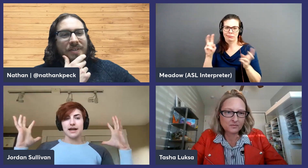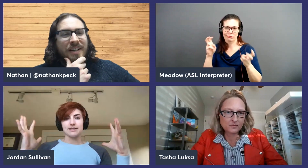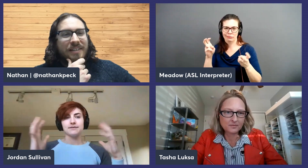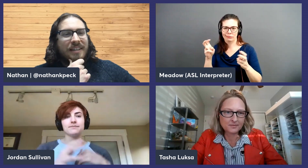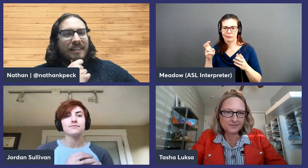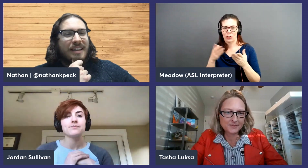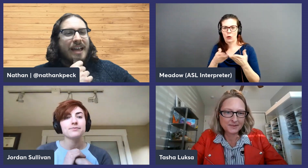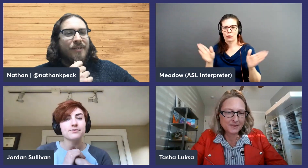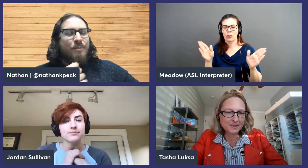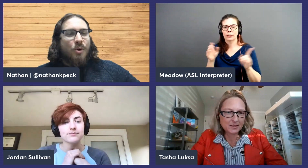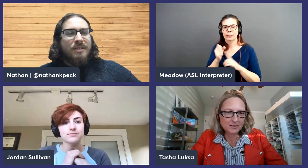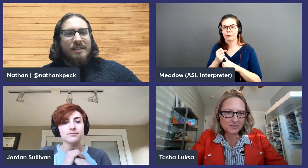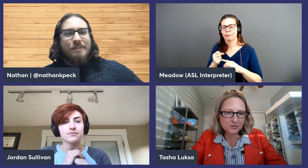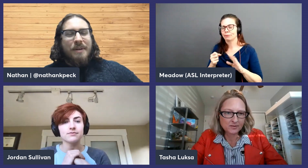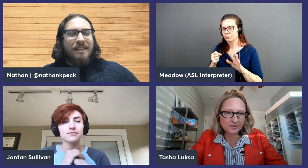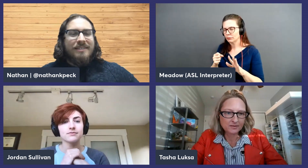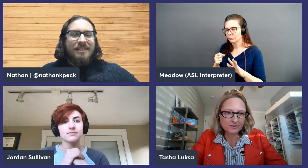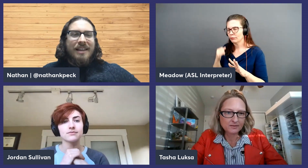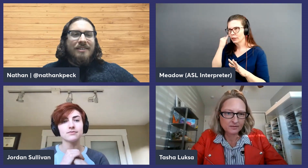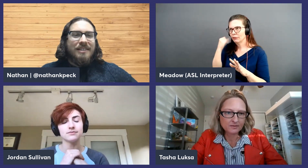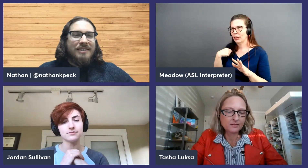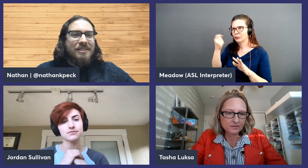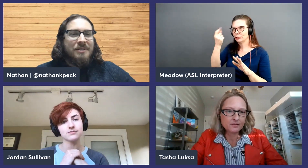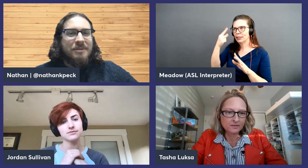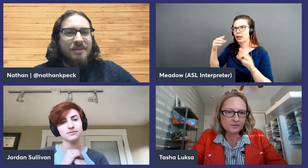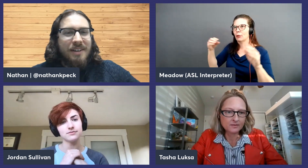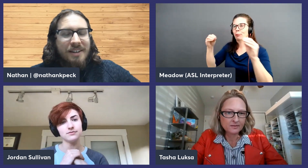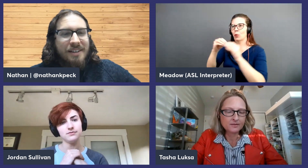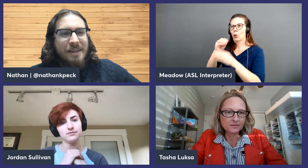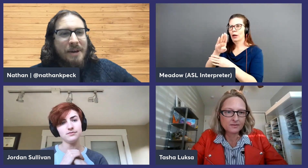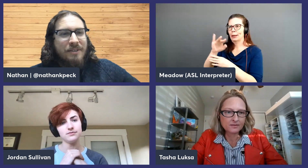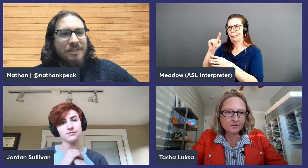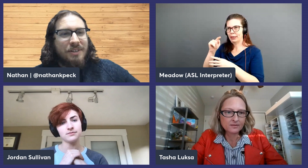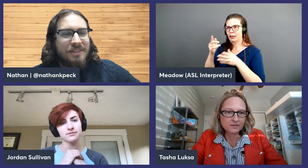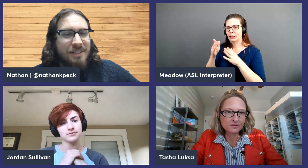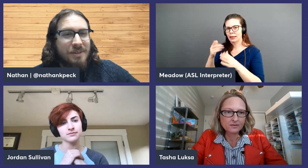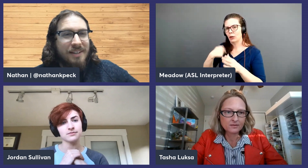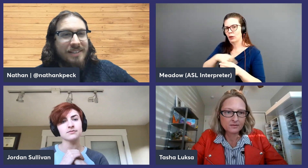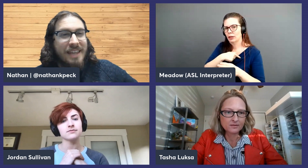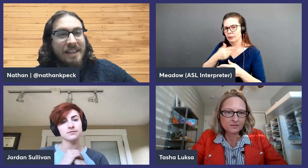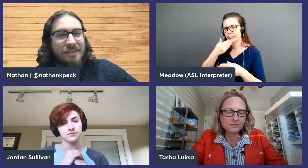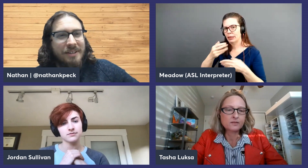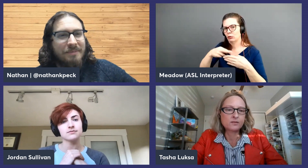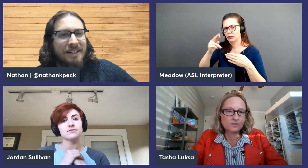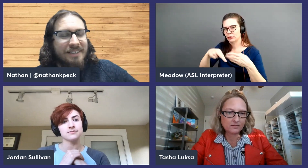you correctly, having more of these bits allows us to get better results 'cause you can entangle them, right?